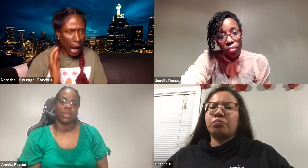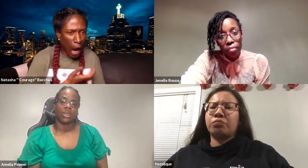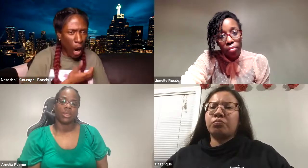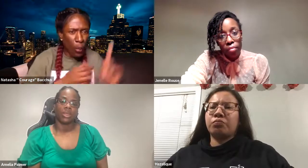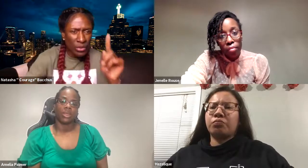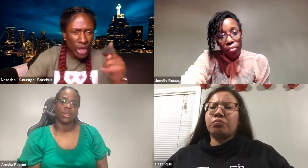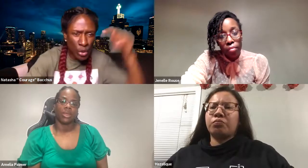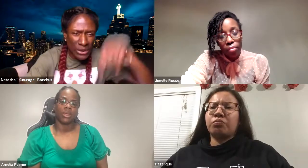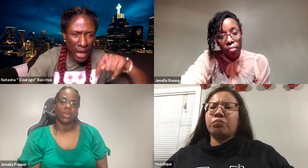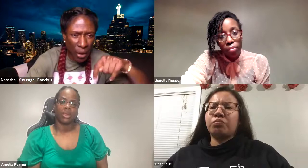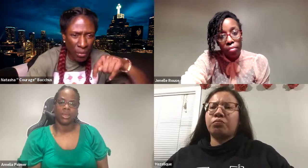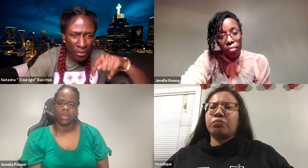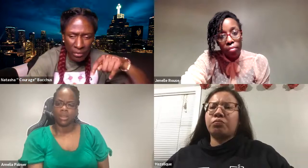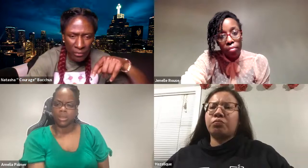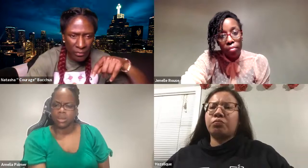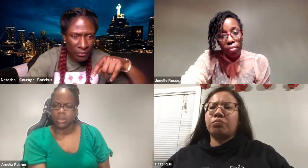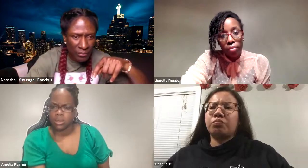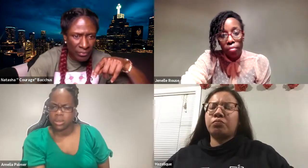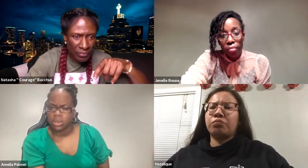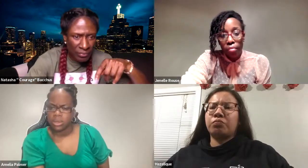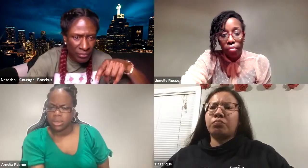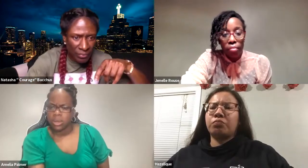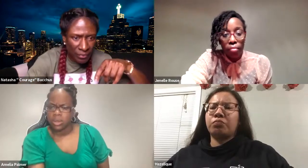as a-- sorry i'm just going to scroll down here